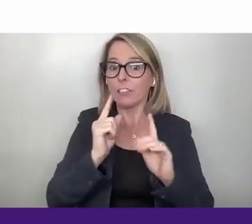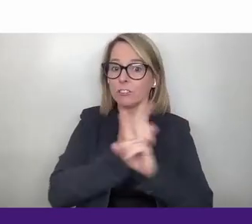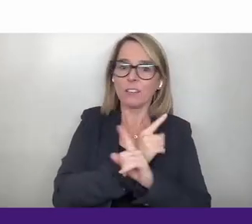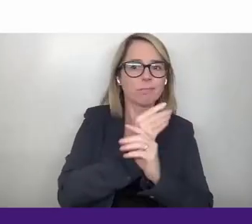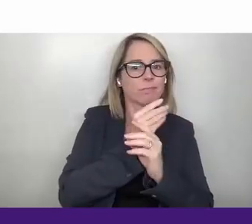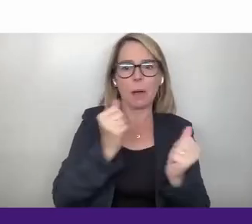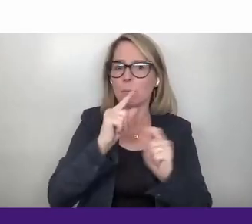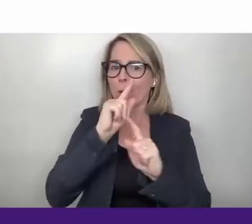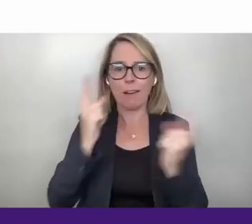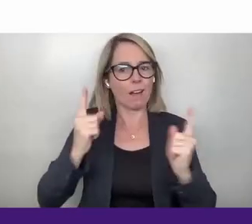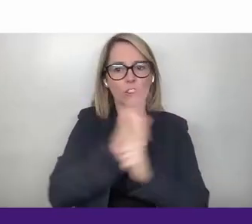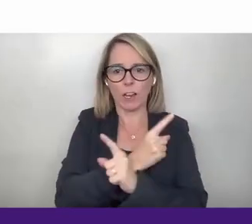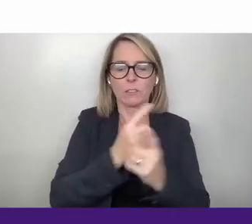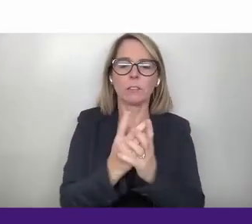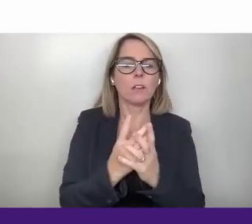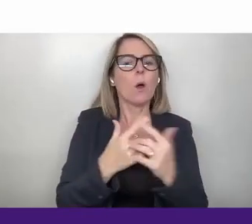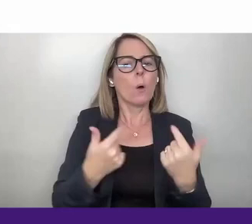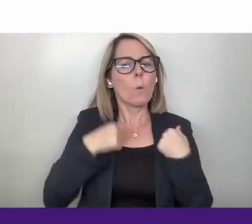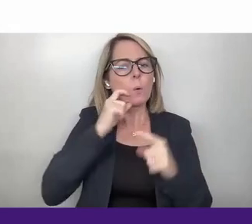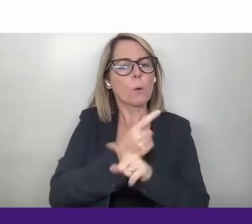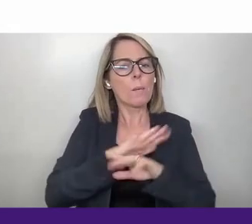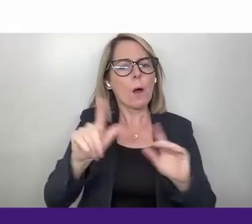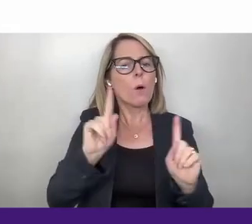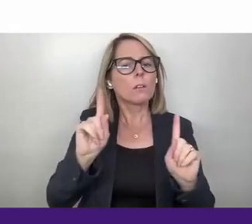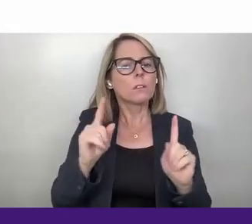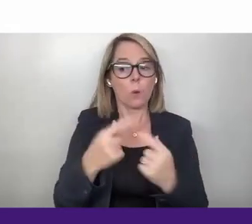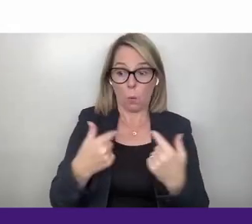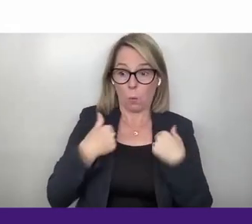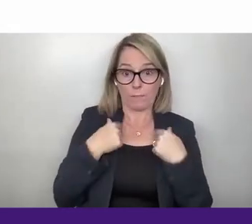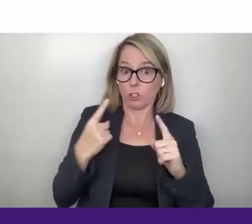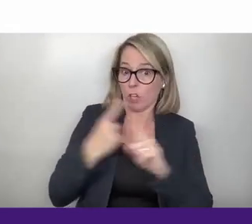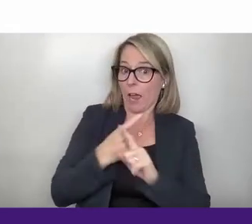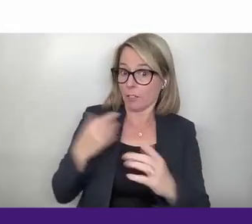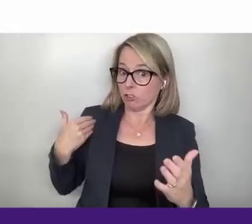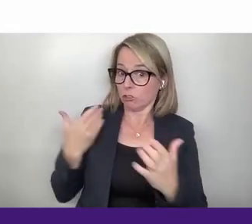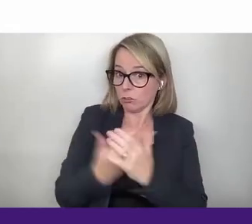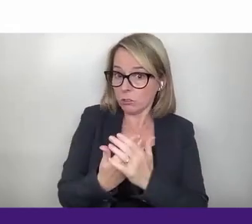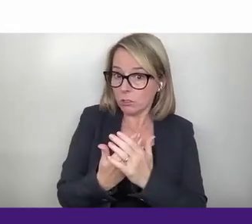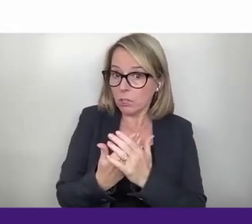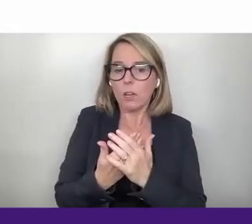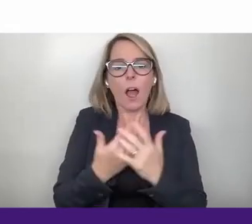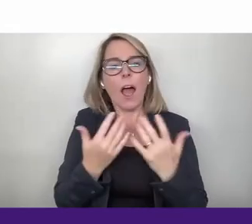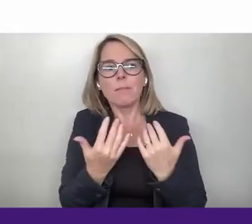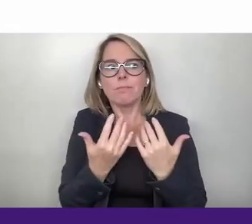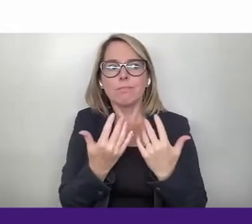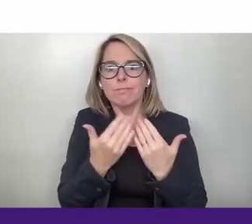tell you about the things that we have changed and the things that we would change if we could.